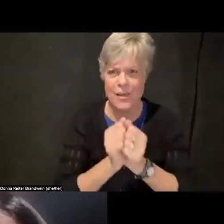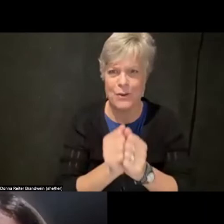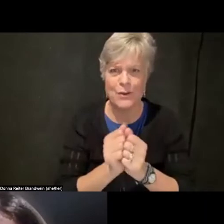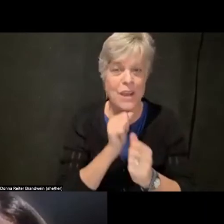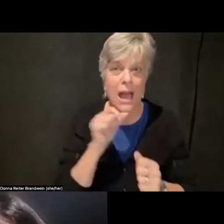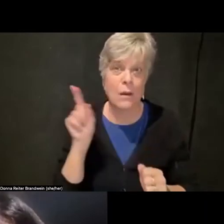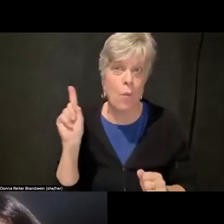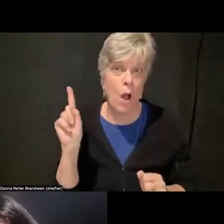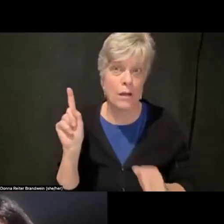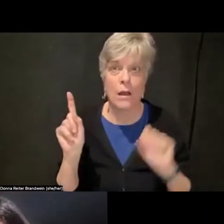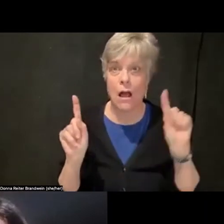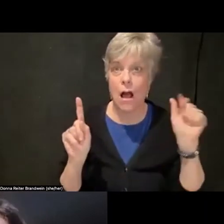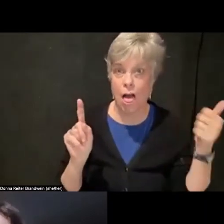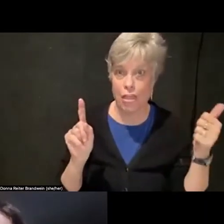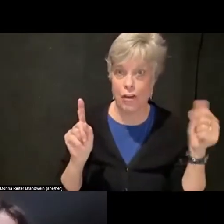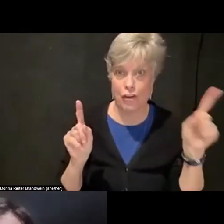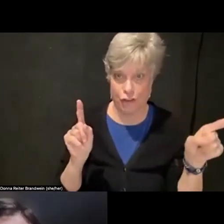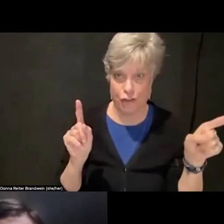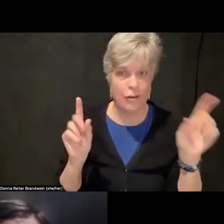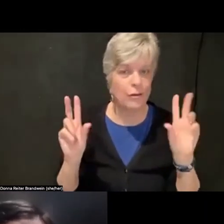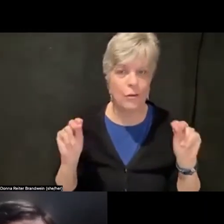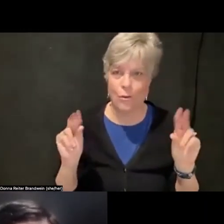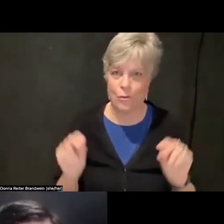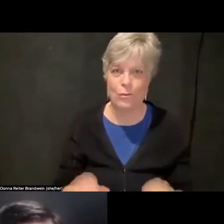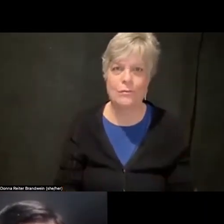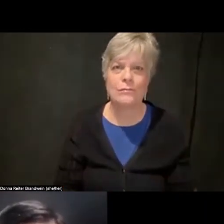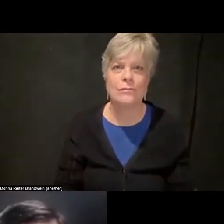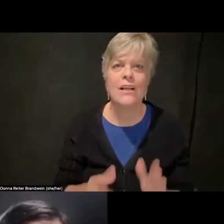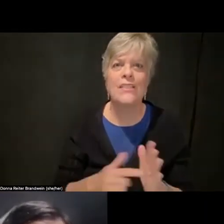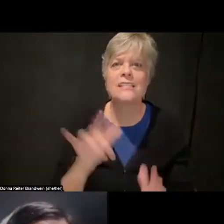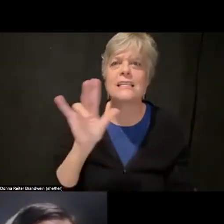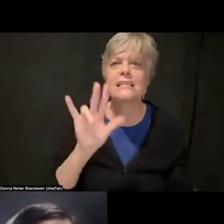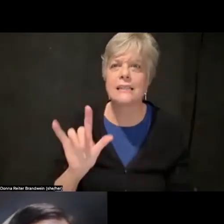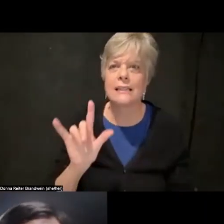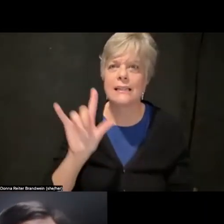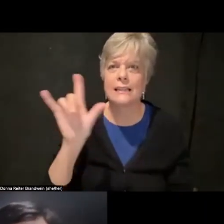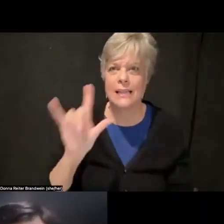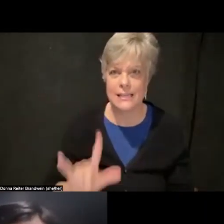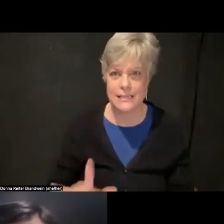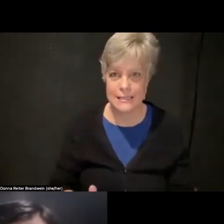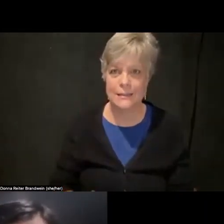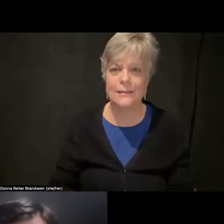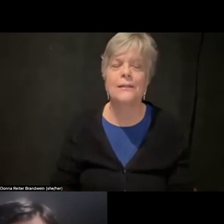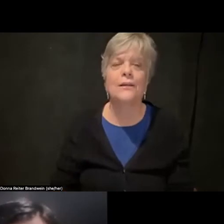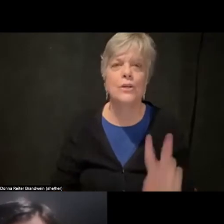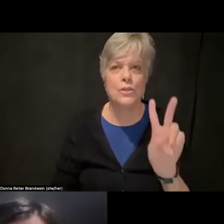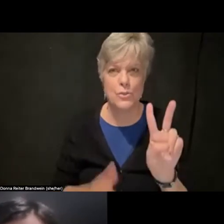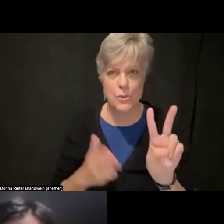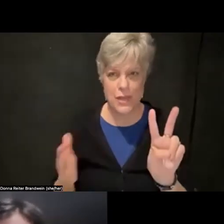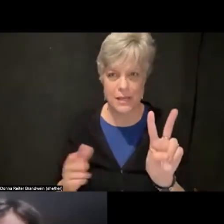Yeah, this is Liz. It's two things. Yeah, totally agreed, right?